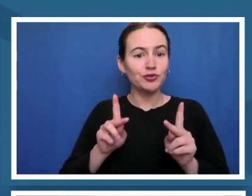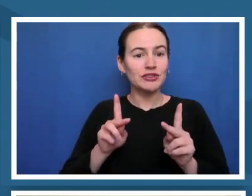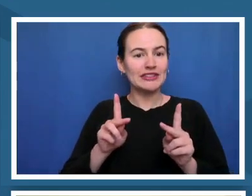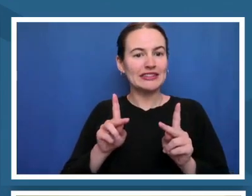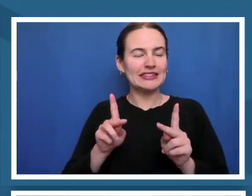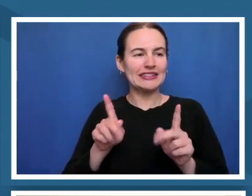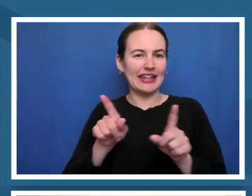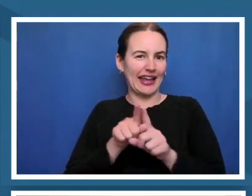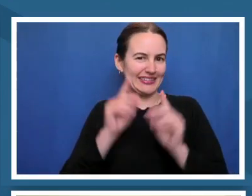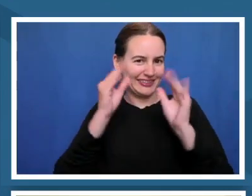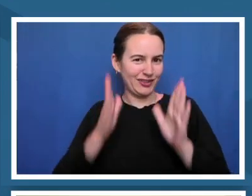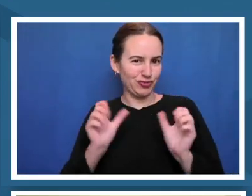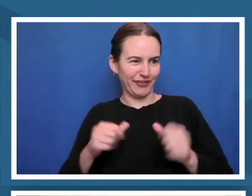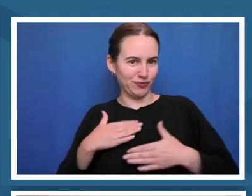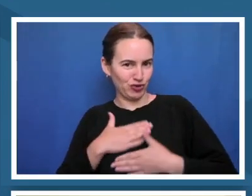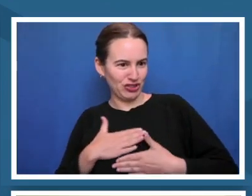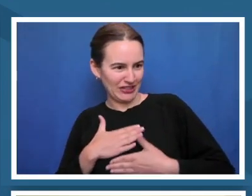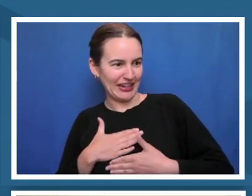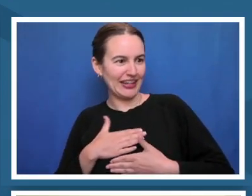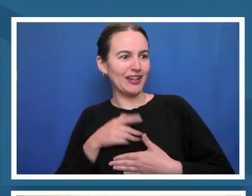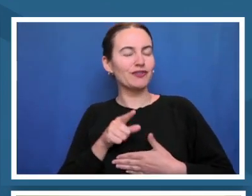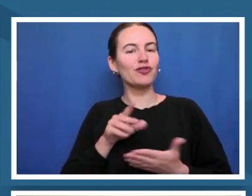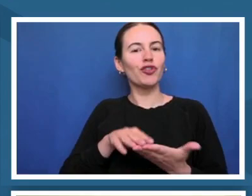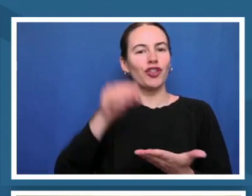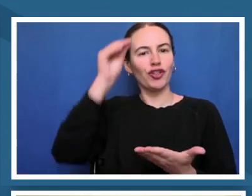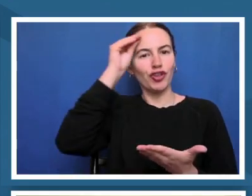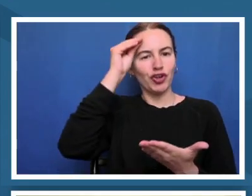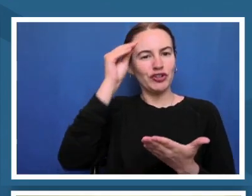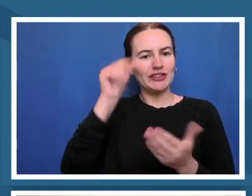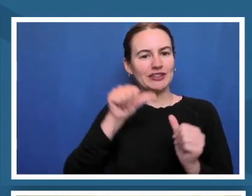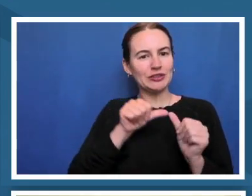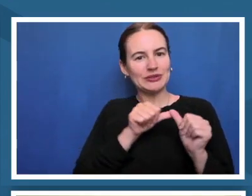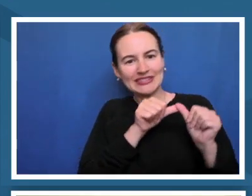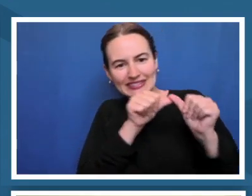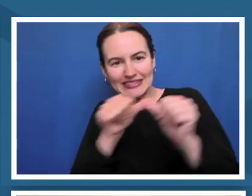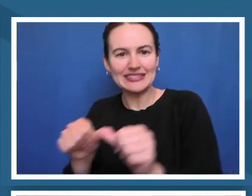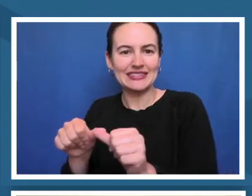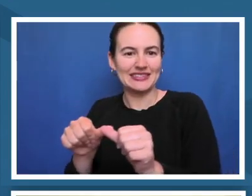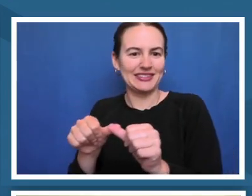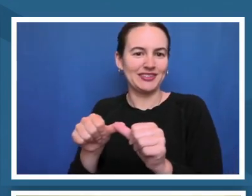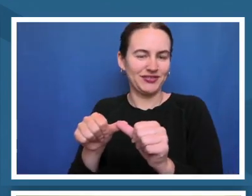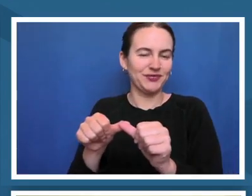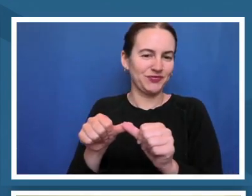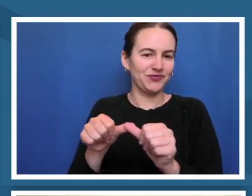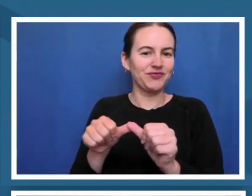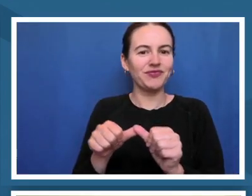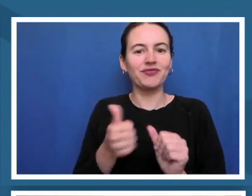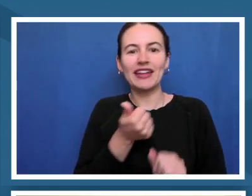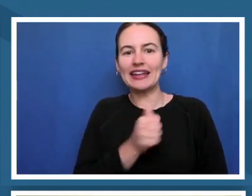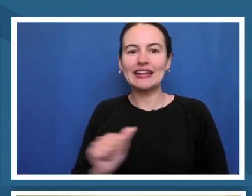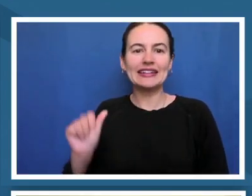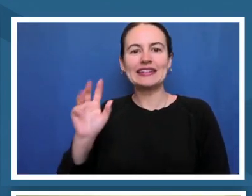to extend the learning with independent research of any of the components or any